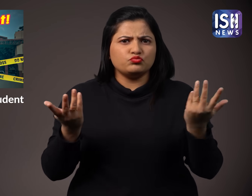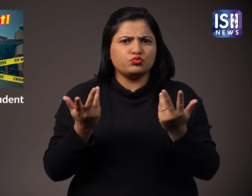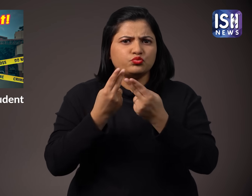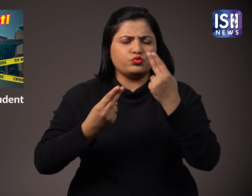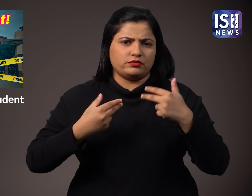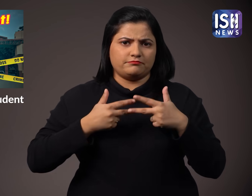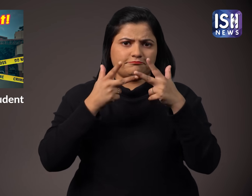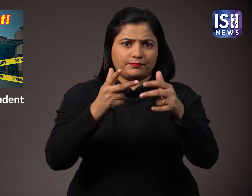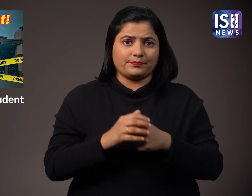Here's what happened.